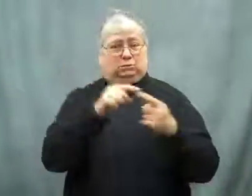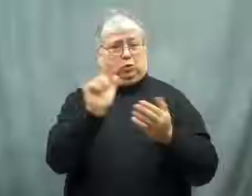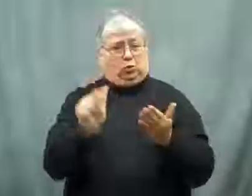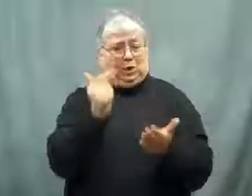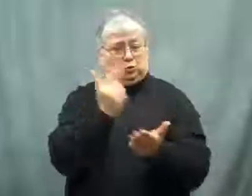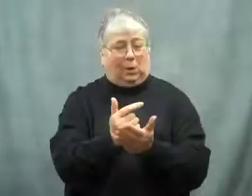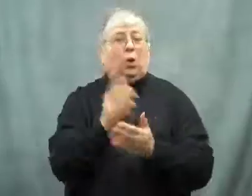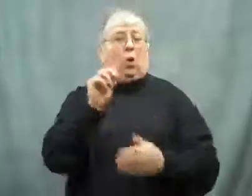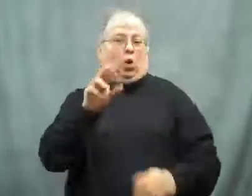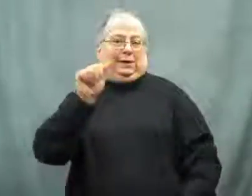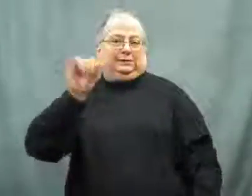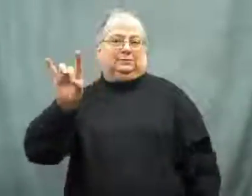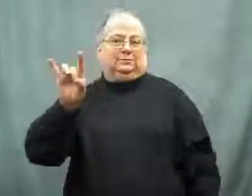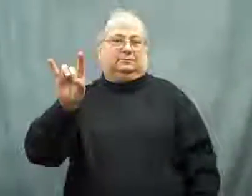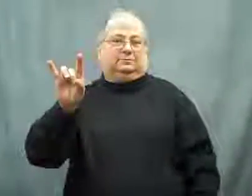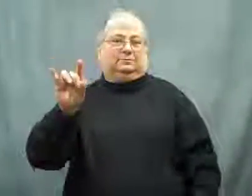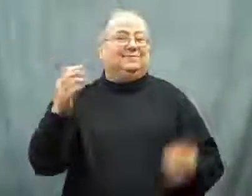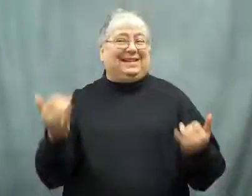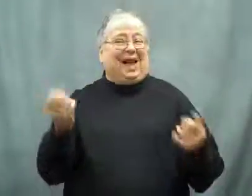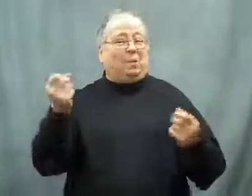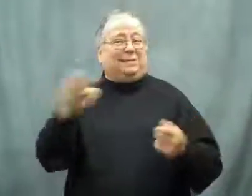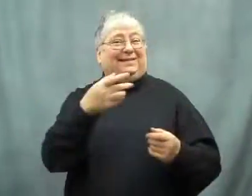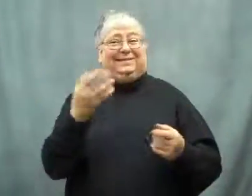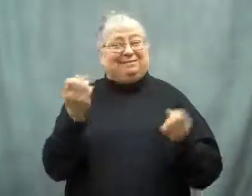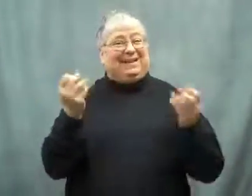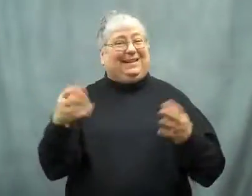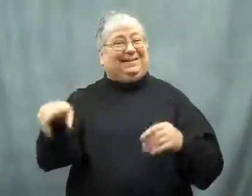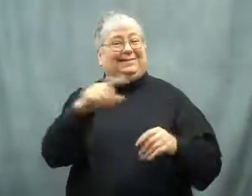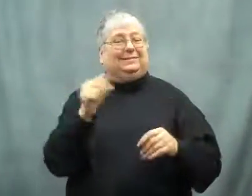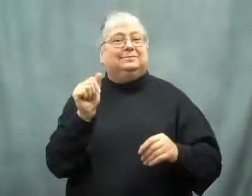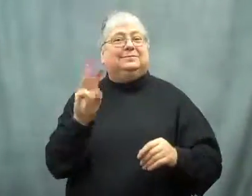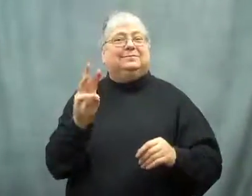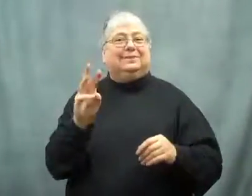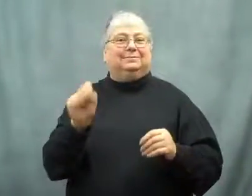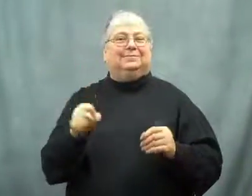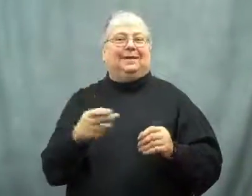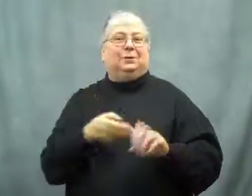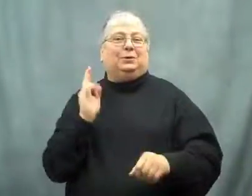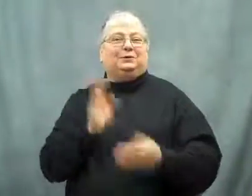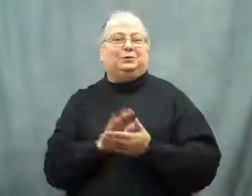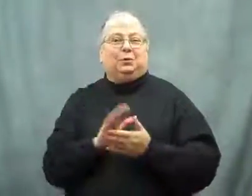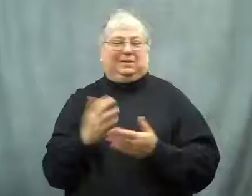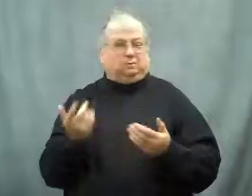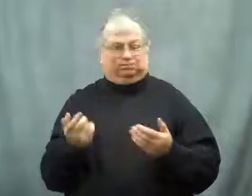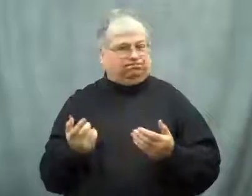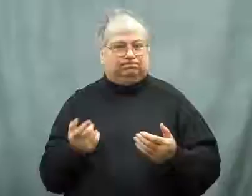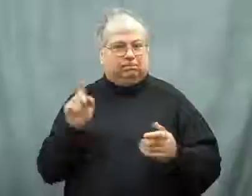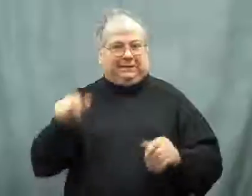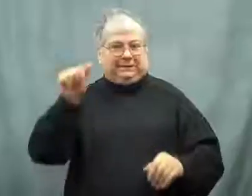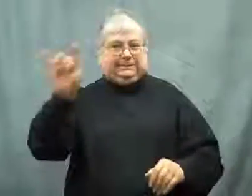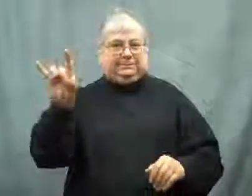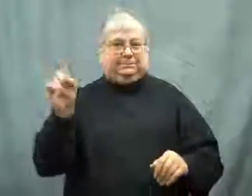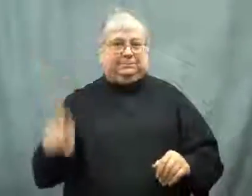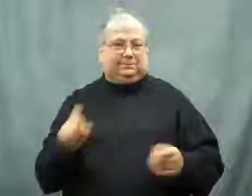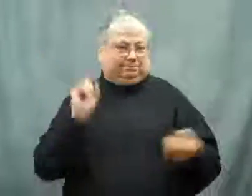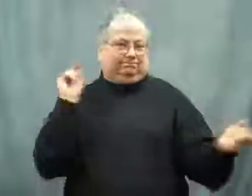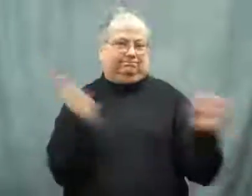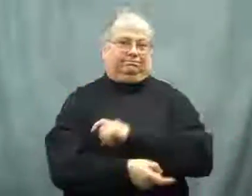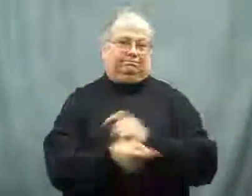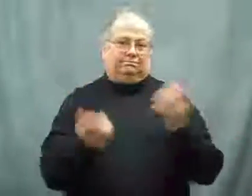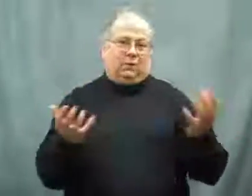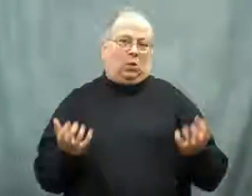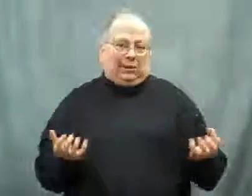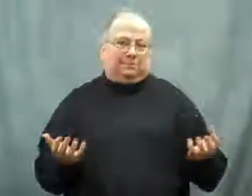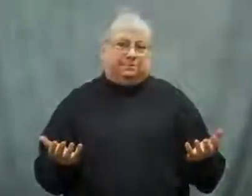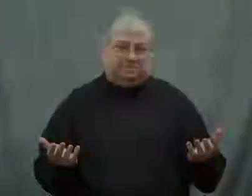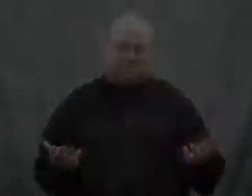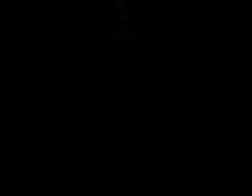until they graduate or turn 18.